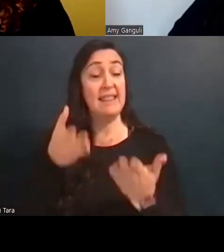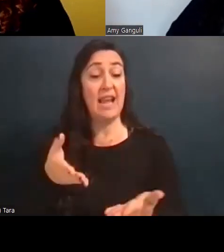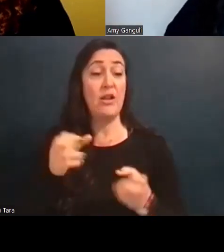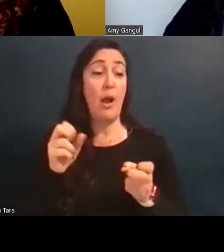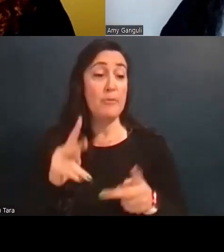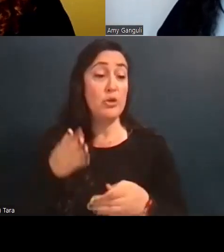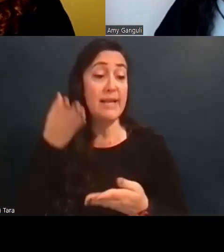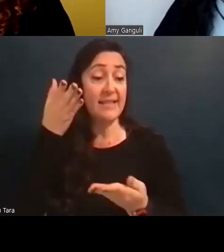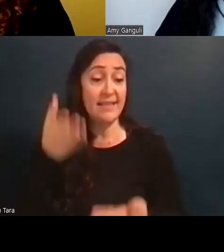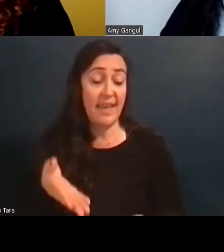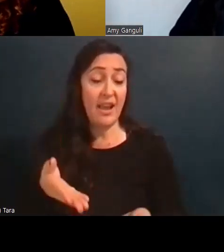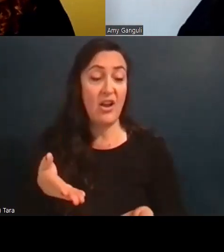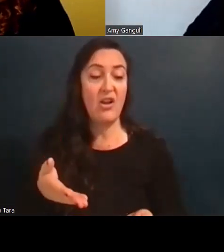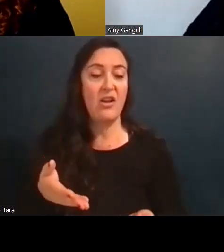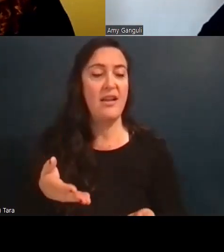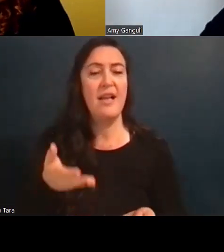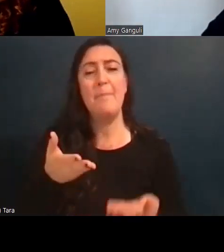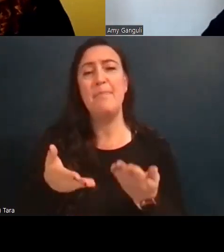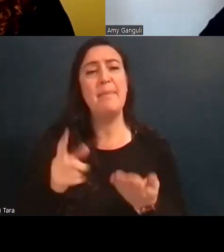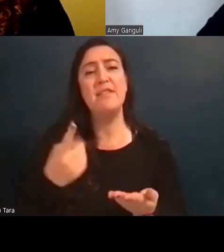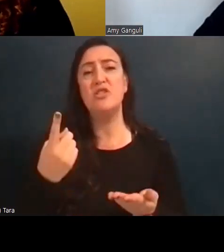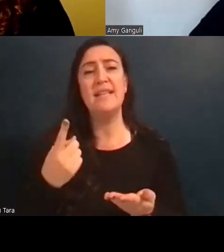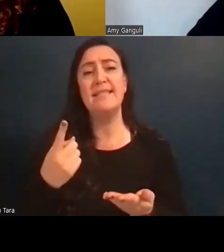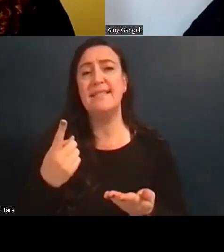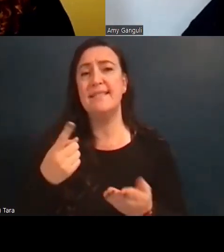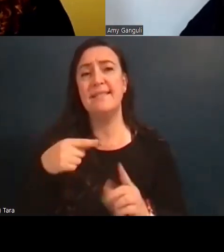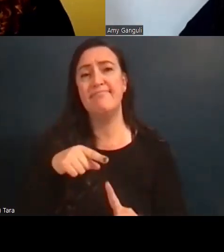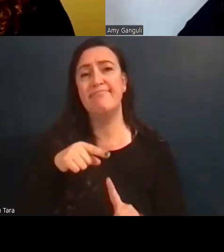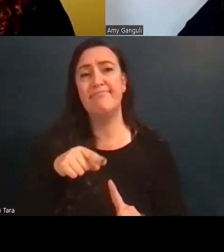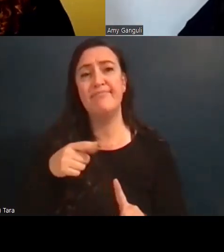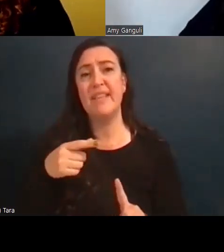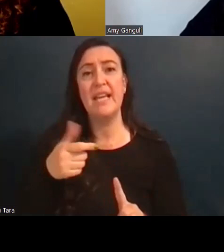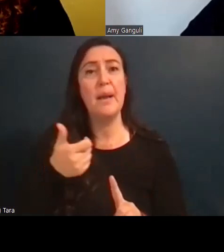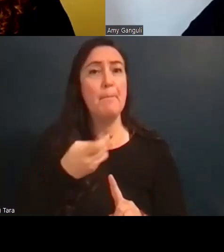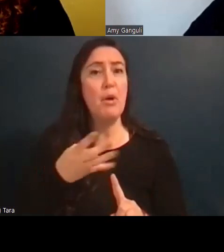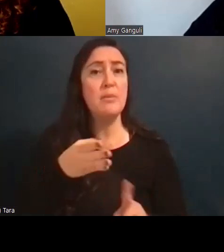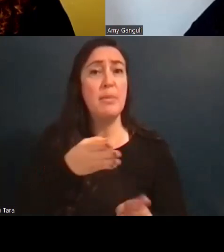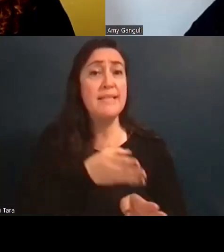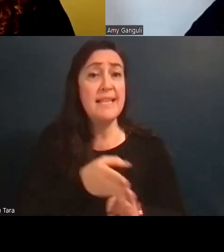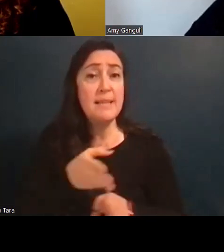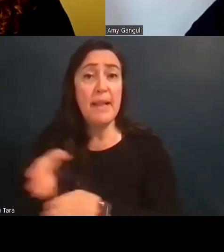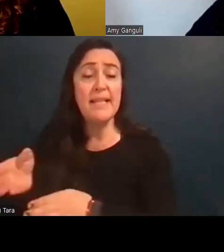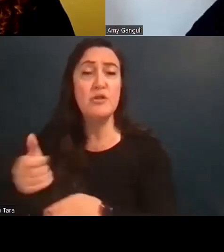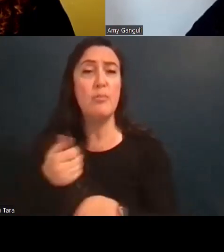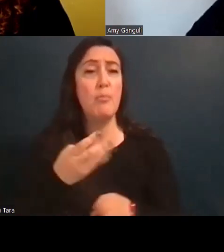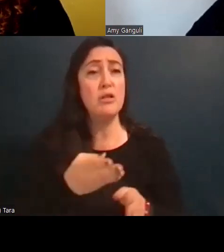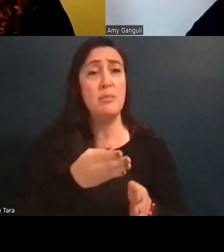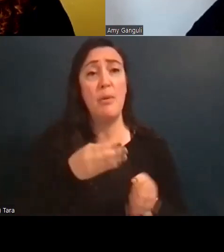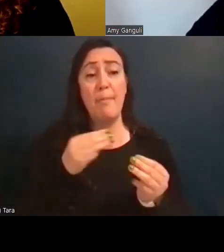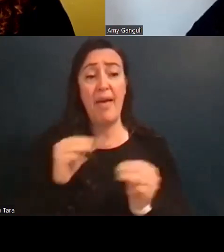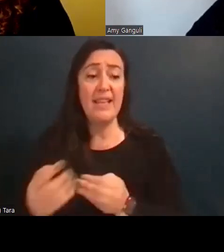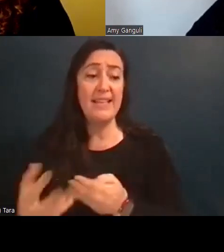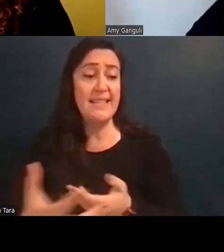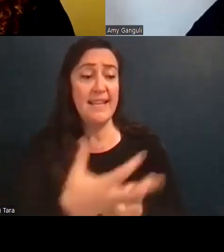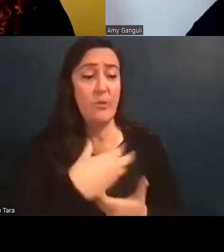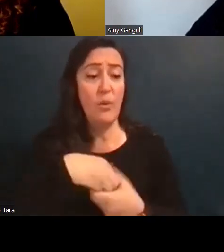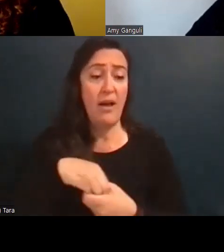and and maybe it's just a matter of multiple disciplines or multiple methods in one thesis or dissertation.